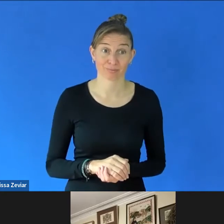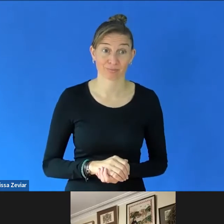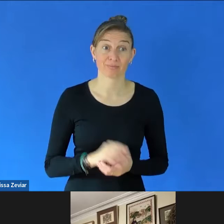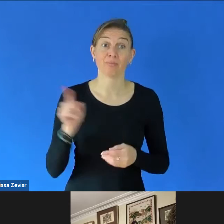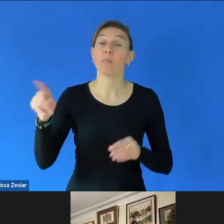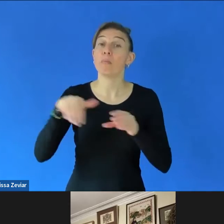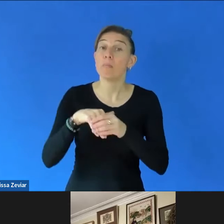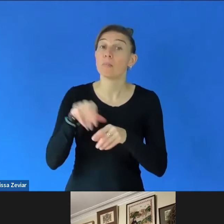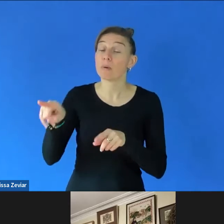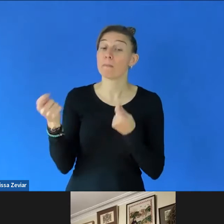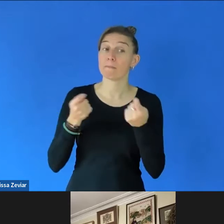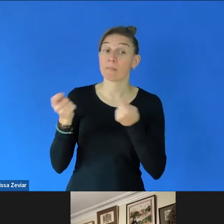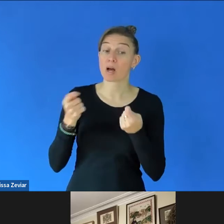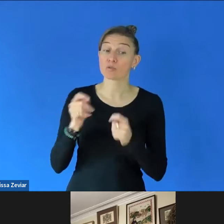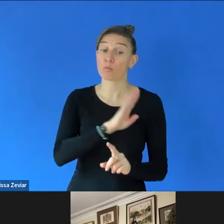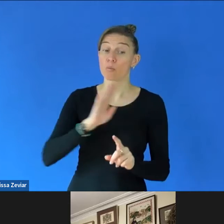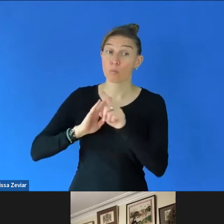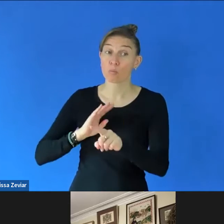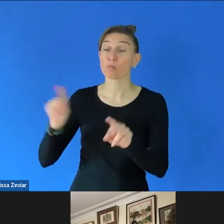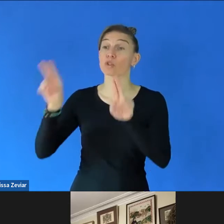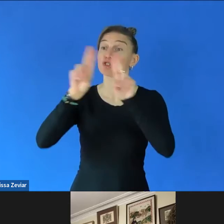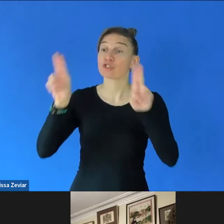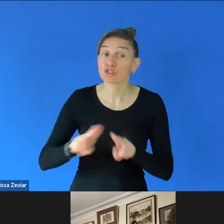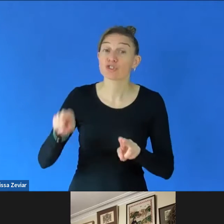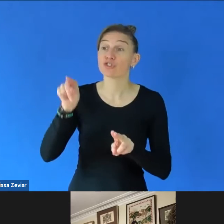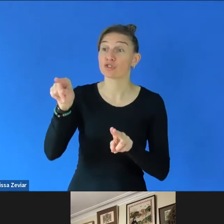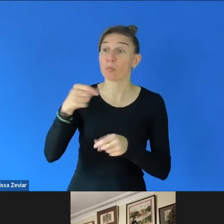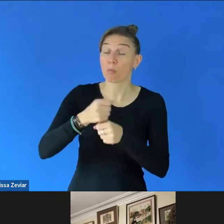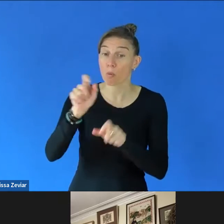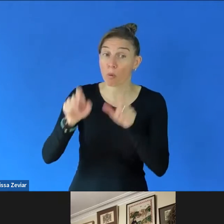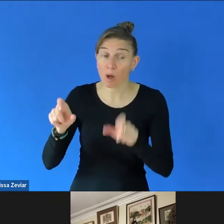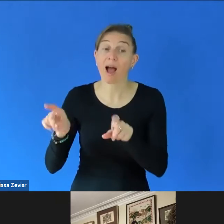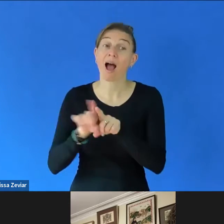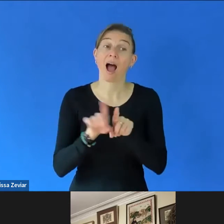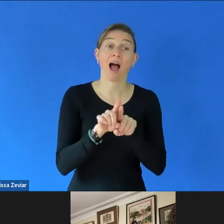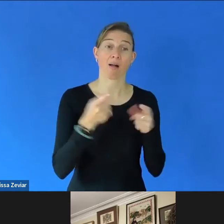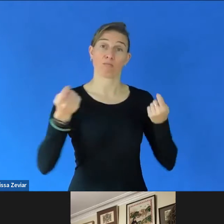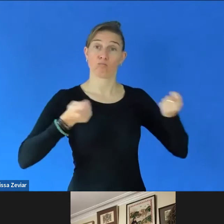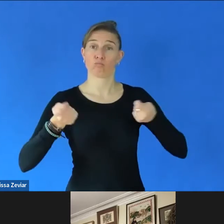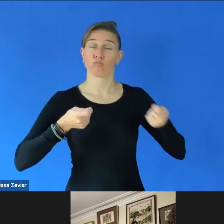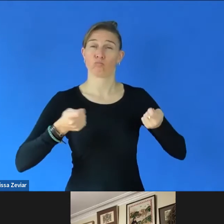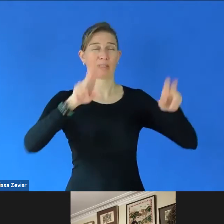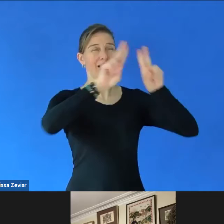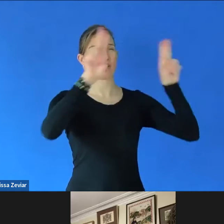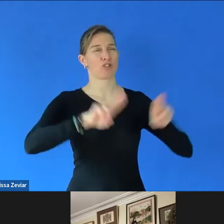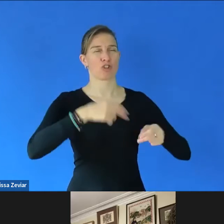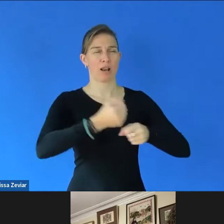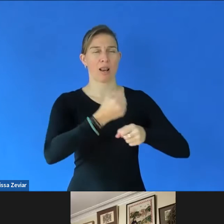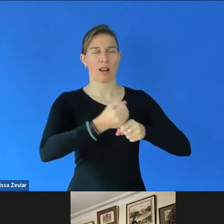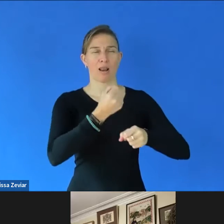and a board member of the International Organisation of Employers and a member of the governing body of the ILO.